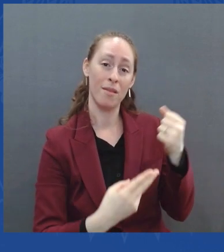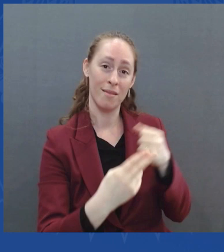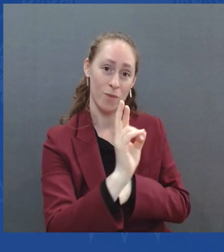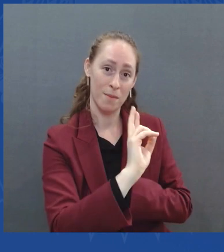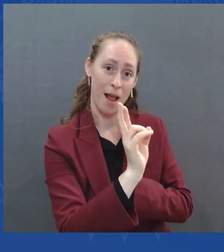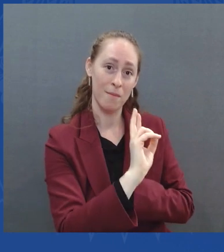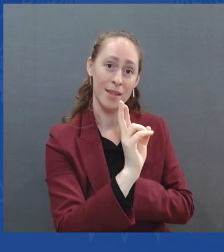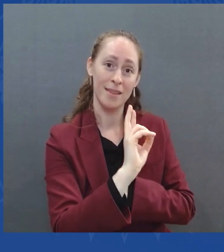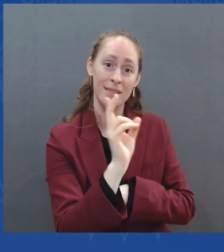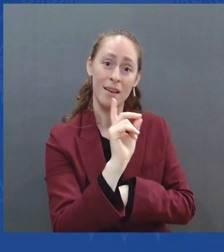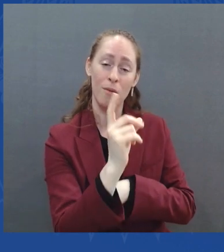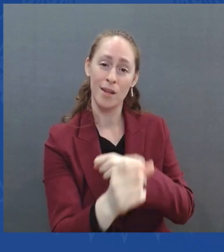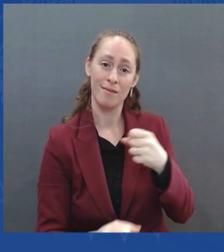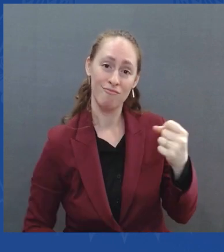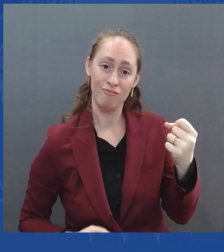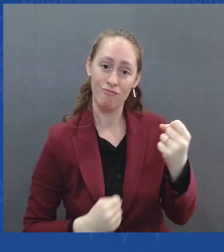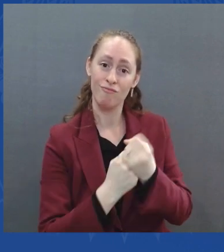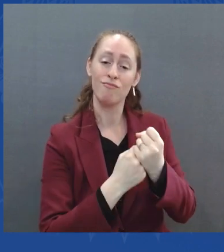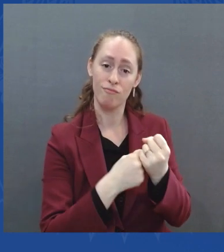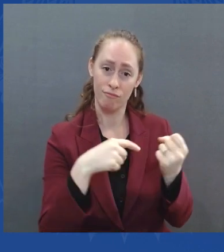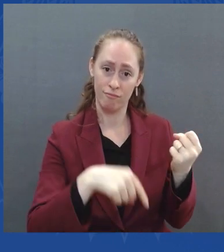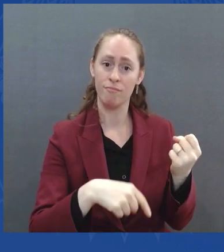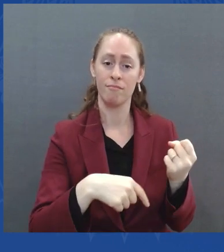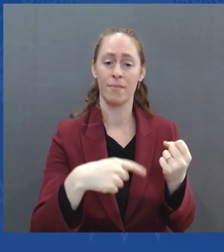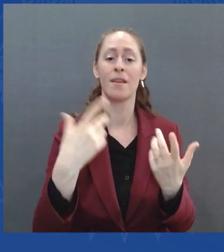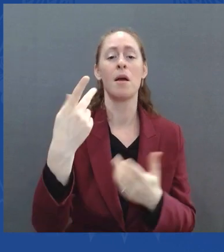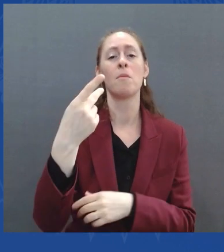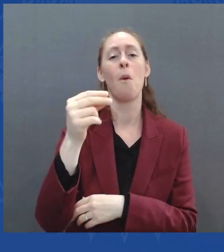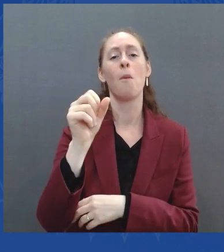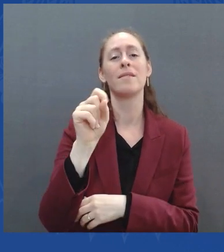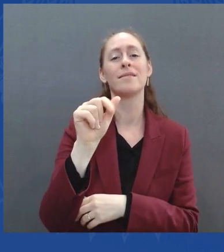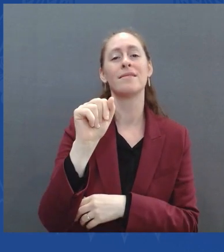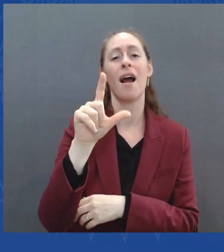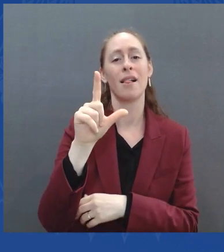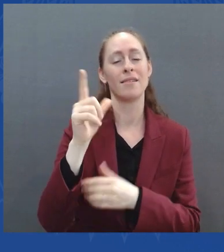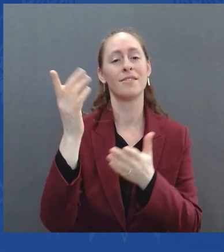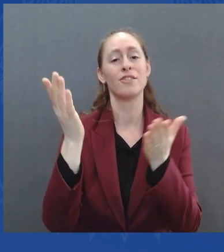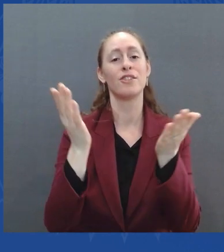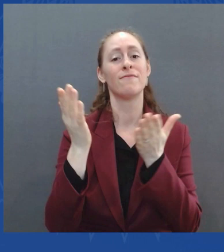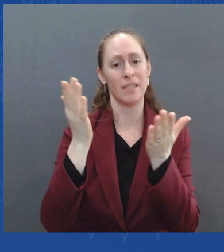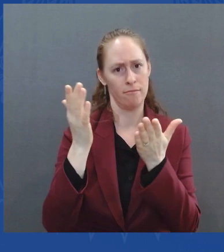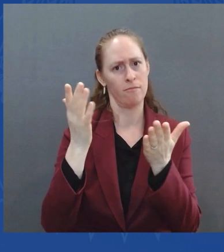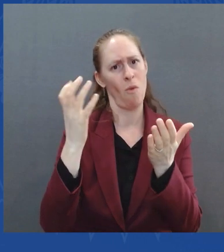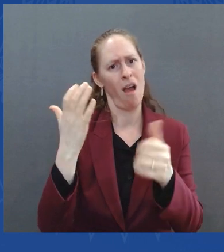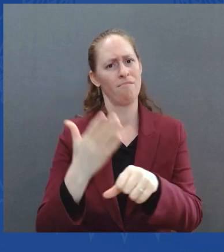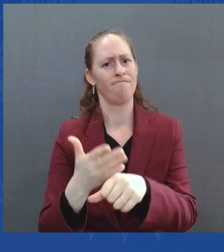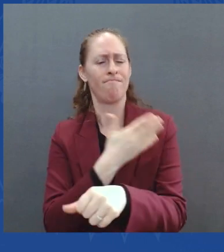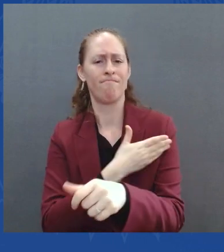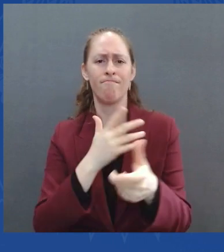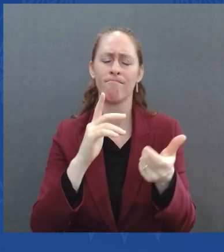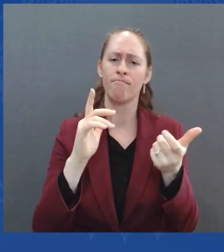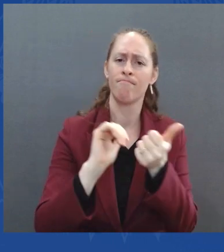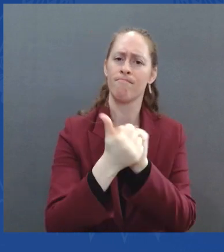to provide the service that the American people deserve. The late congressman, Elijah Cummings,